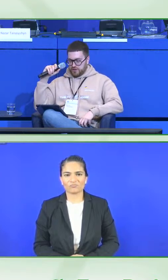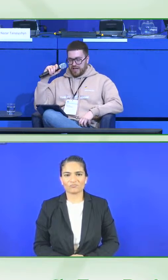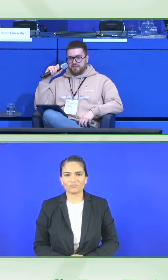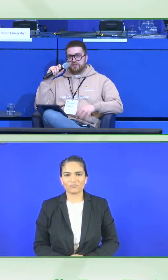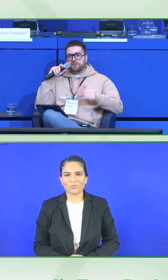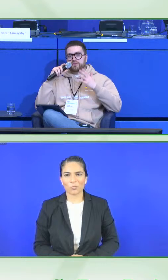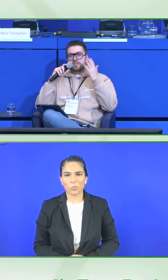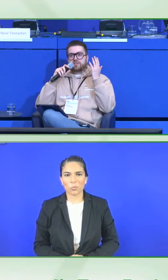registers.